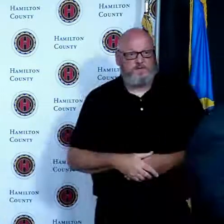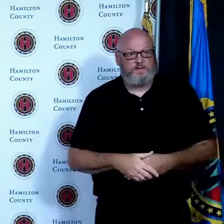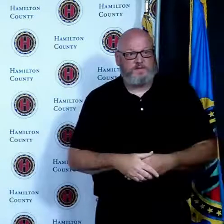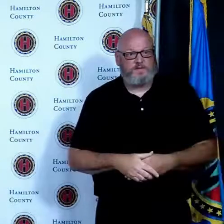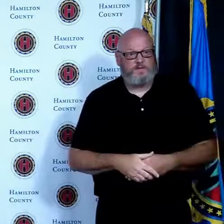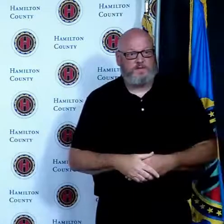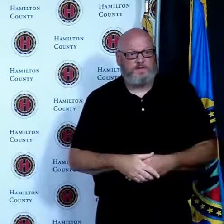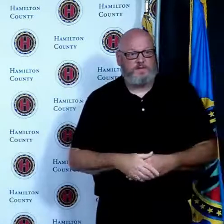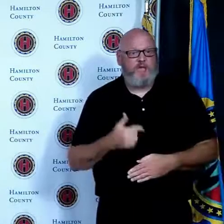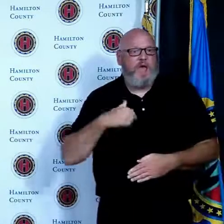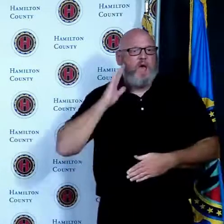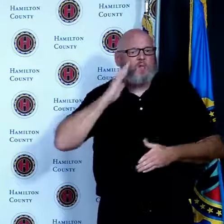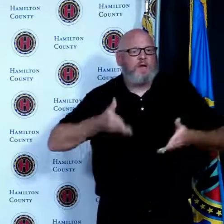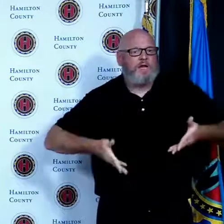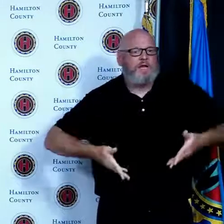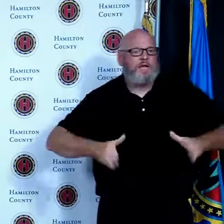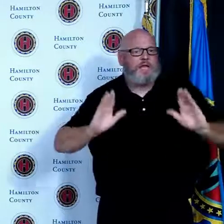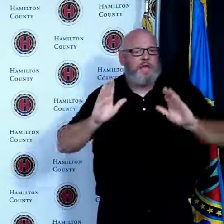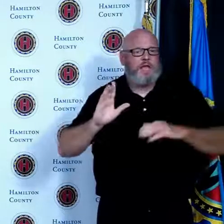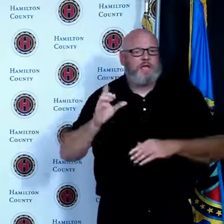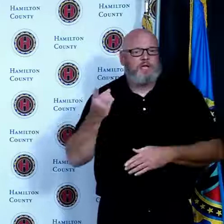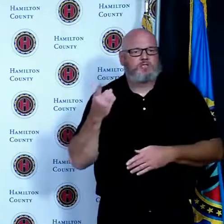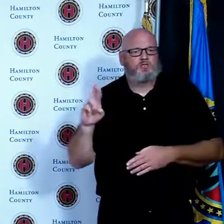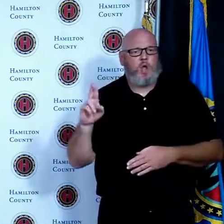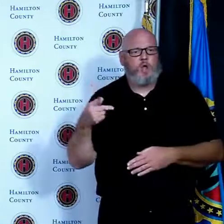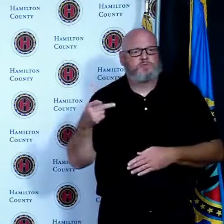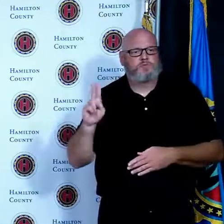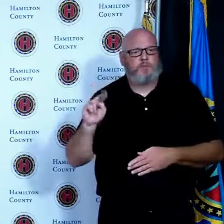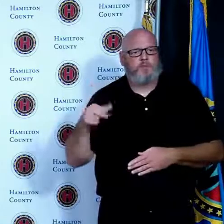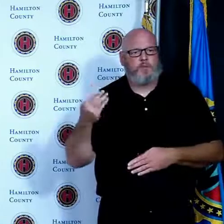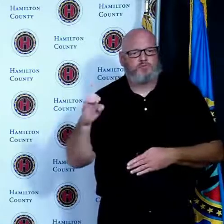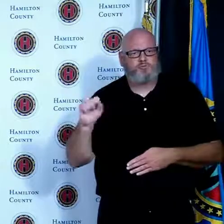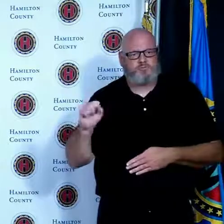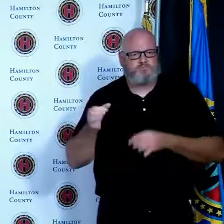hi yeah so this is in conjunction with anything that would be occurring through